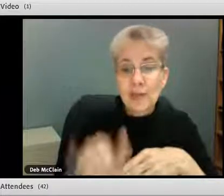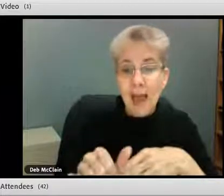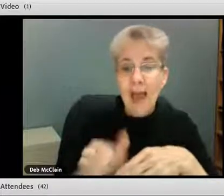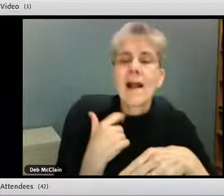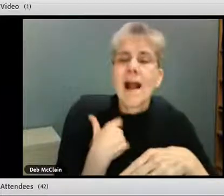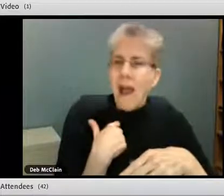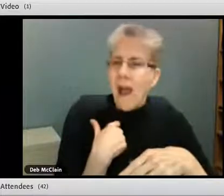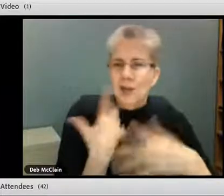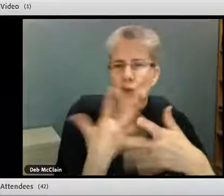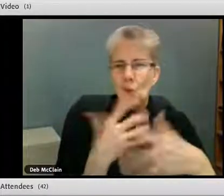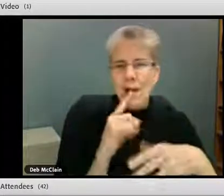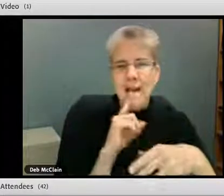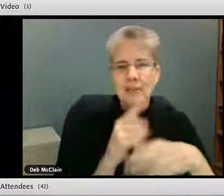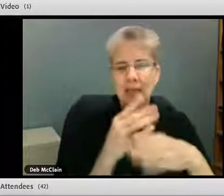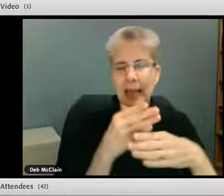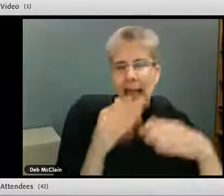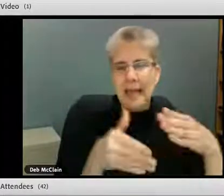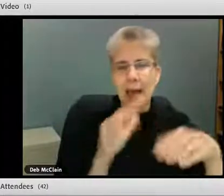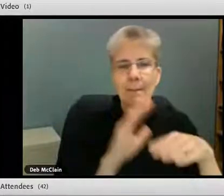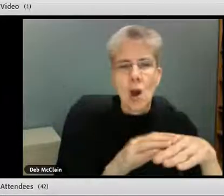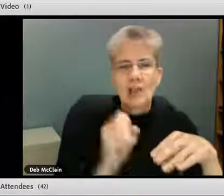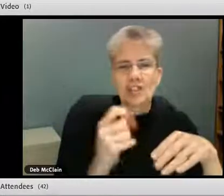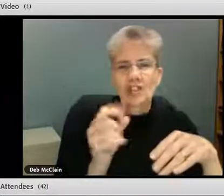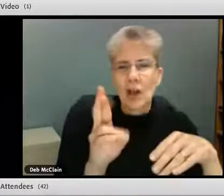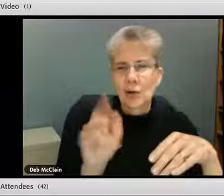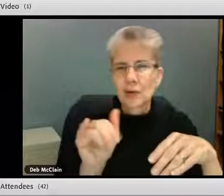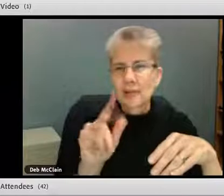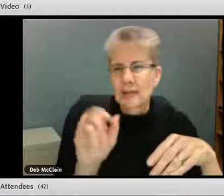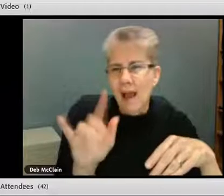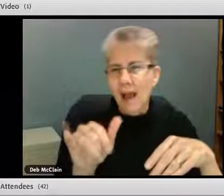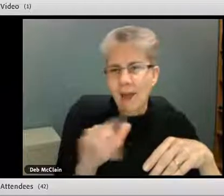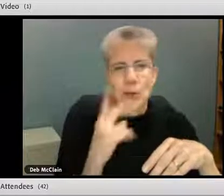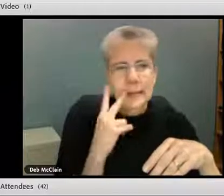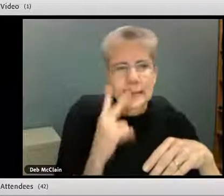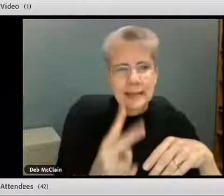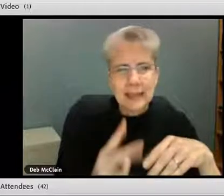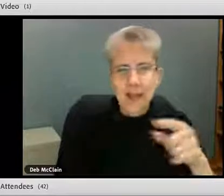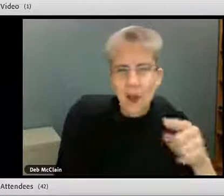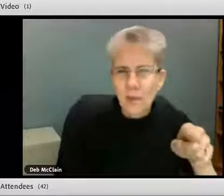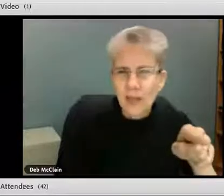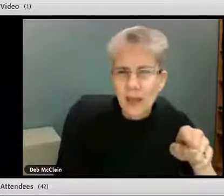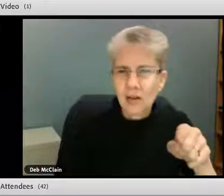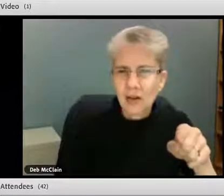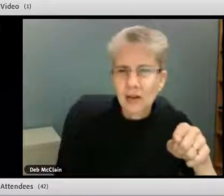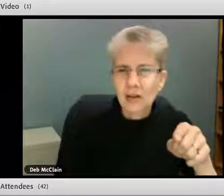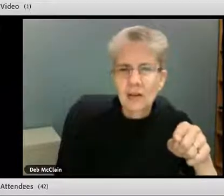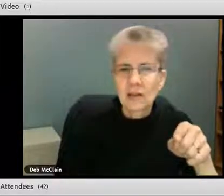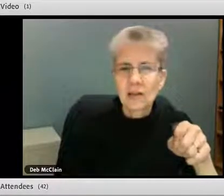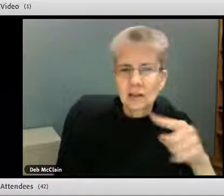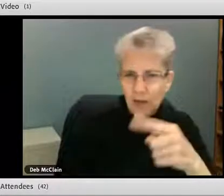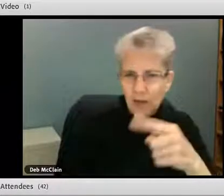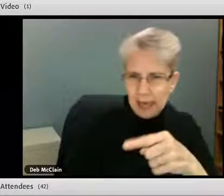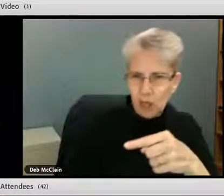on Shutterstock over here. You can see. Over here, they kind of -- and sometimes when you search,